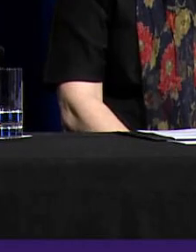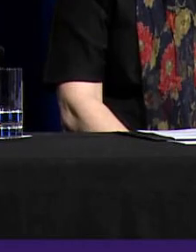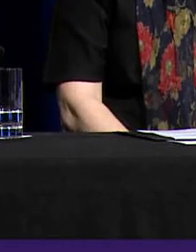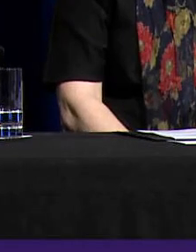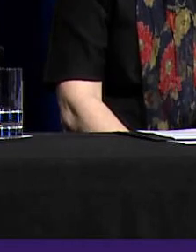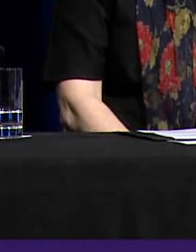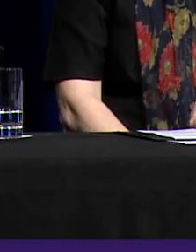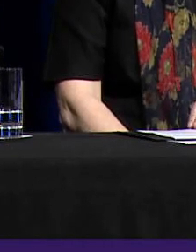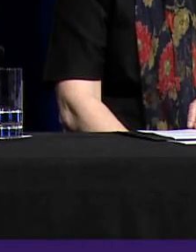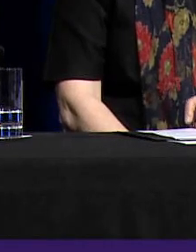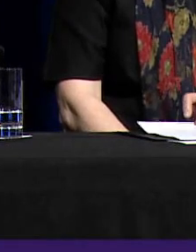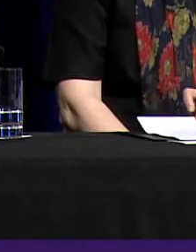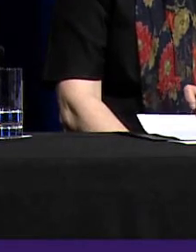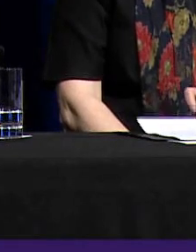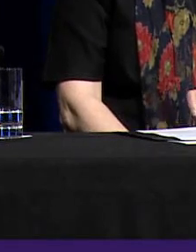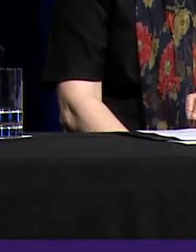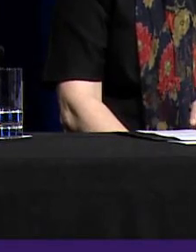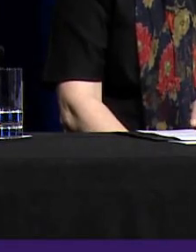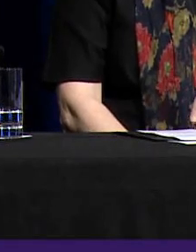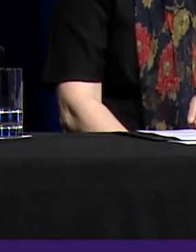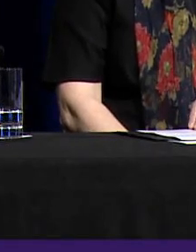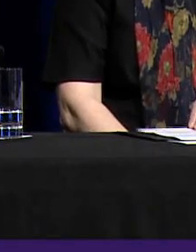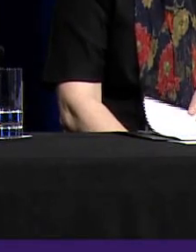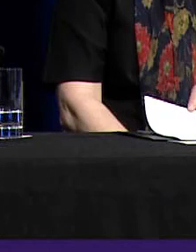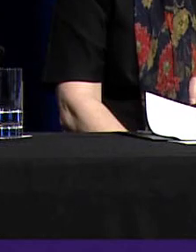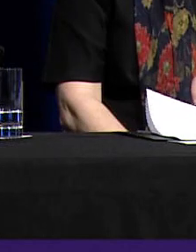The Royal Commission will also take proactive steps to reach out to those in